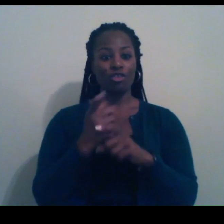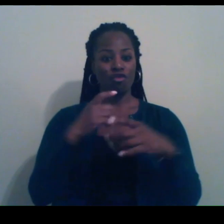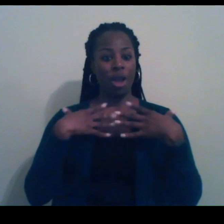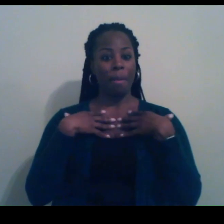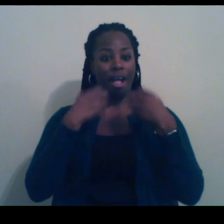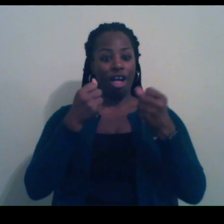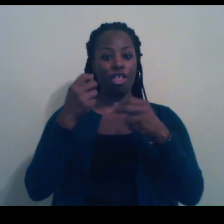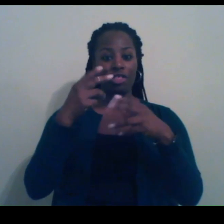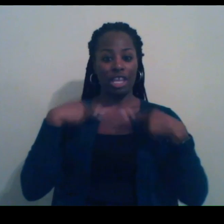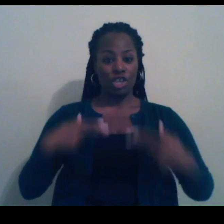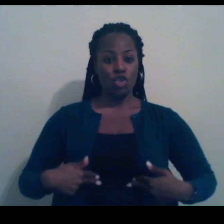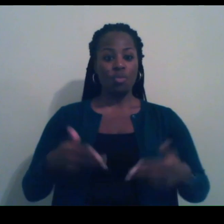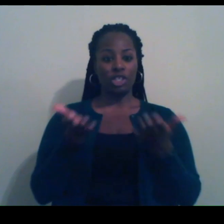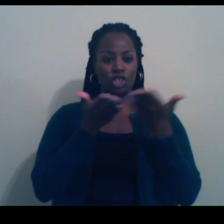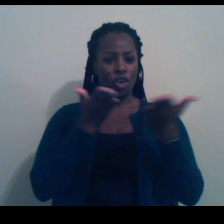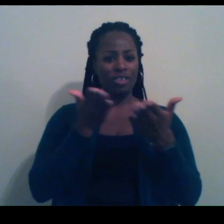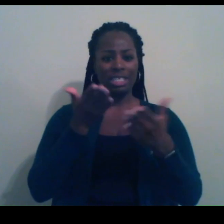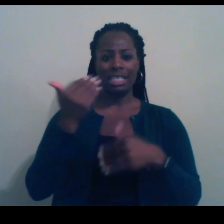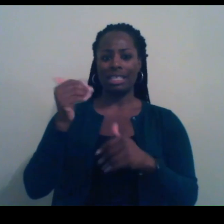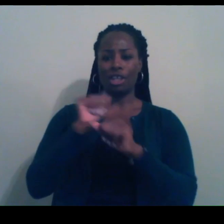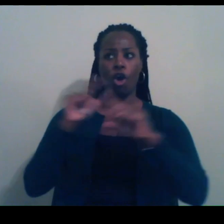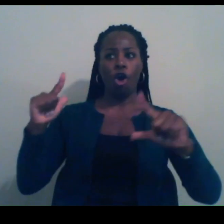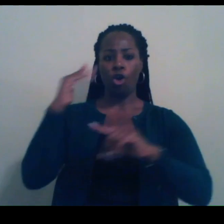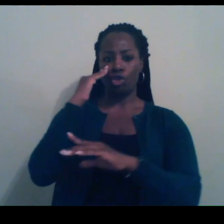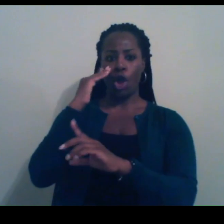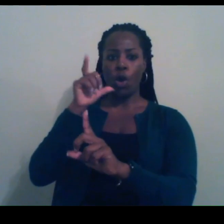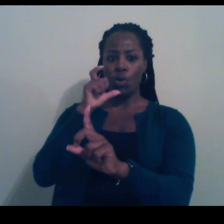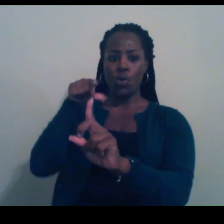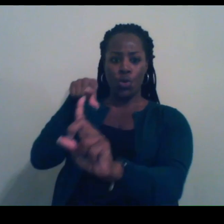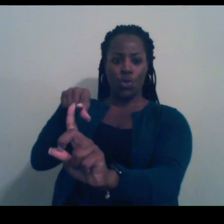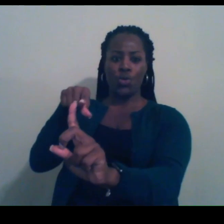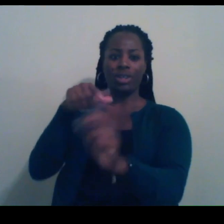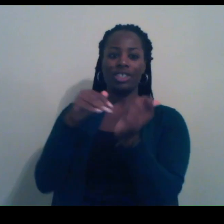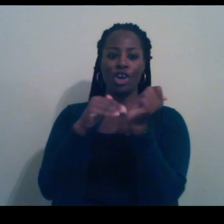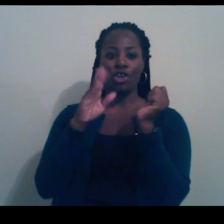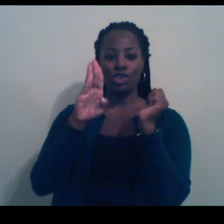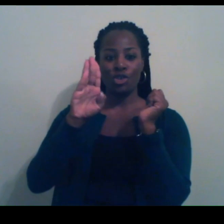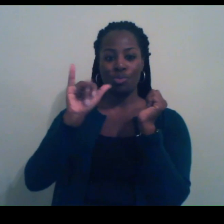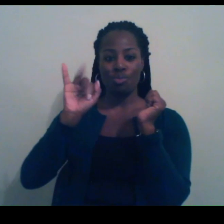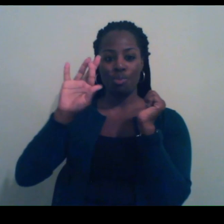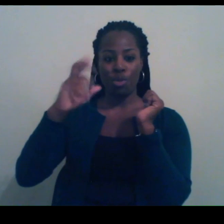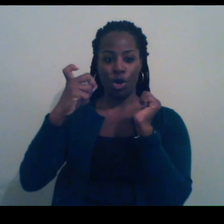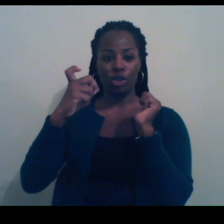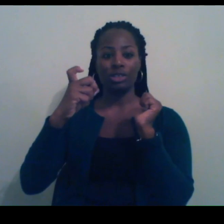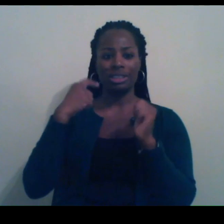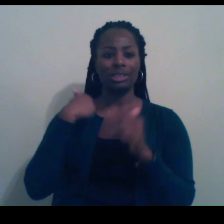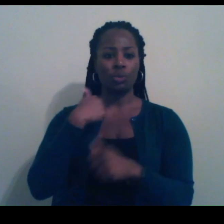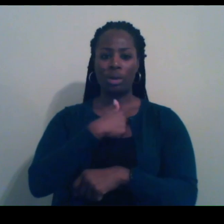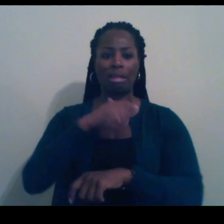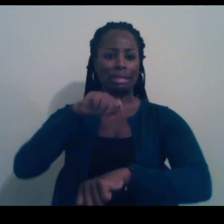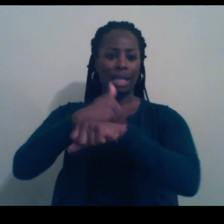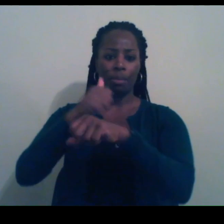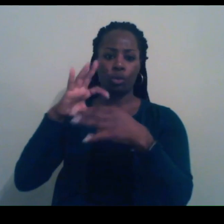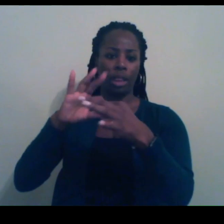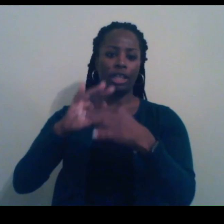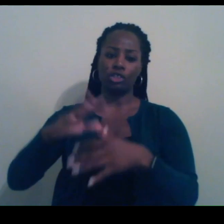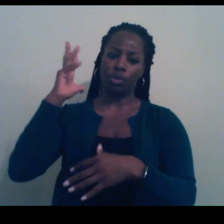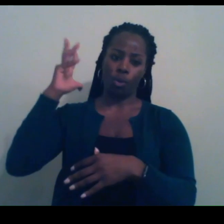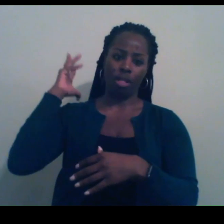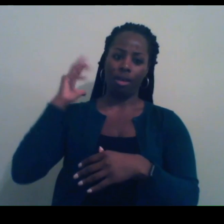together so we already have established relationships (unclear) we already have very